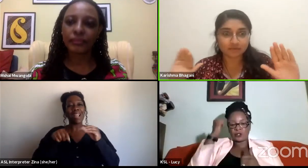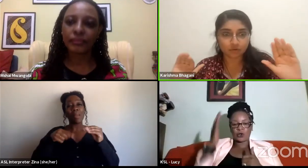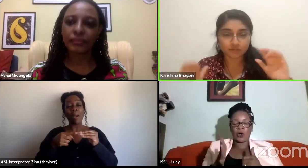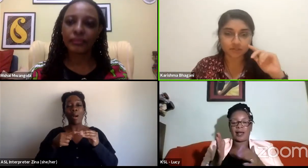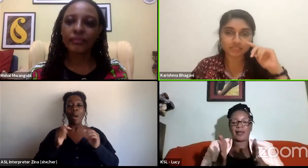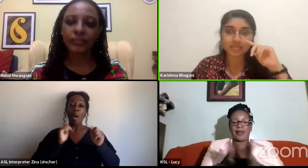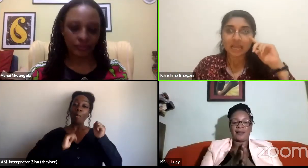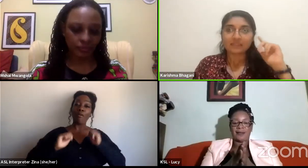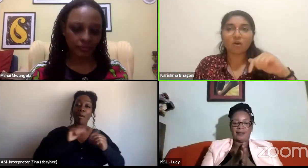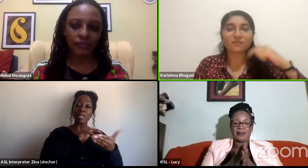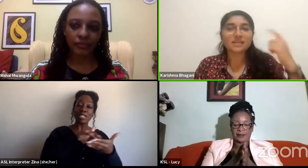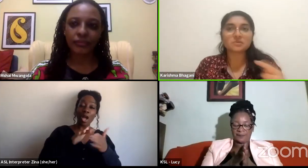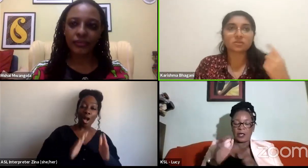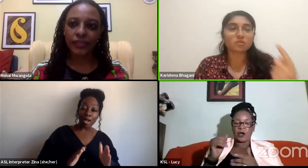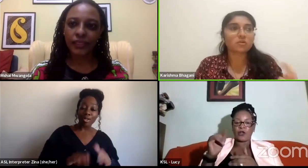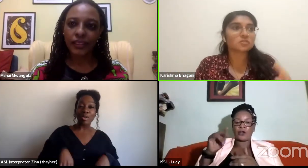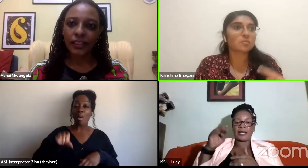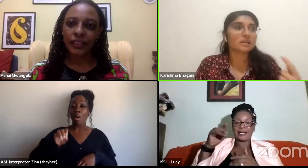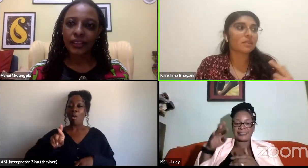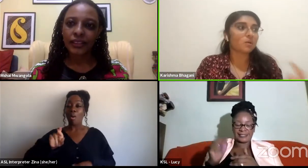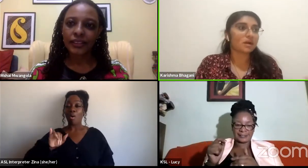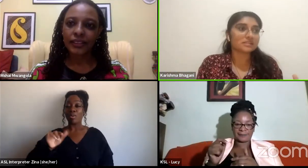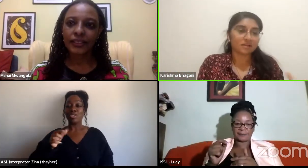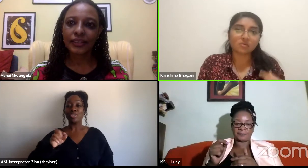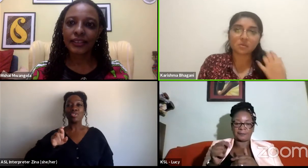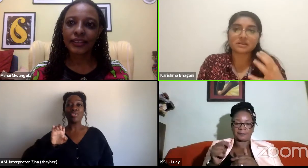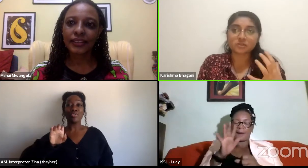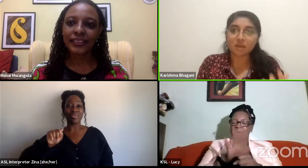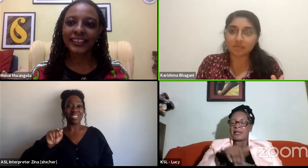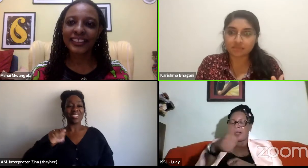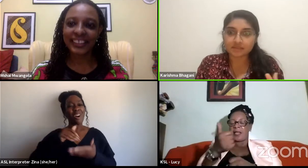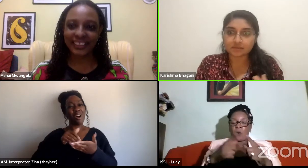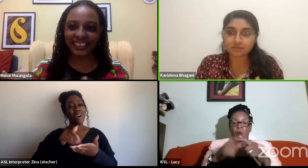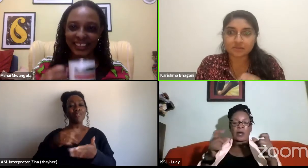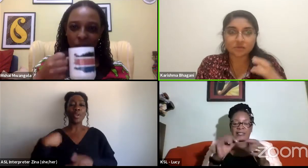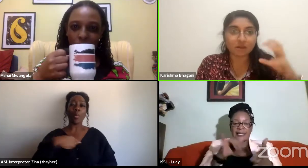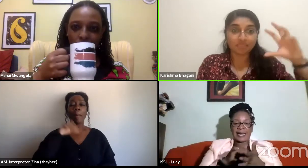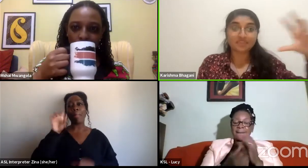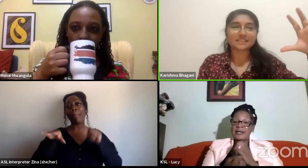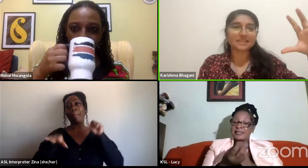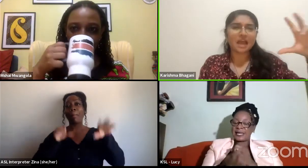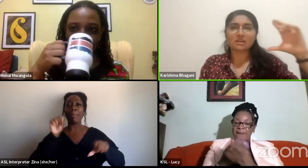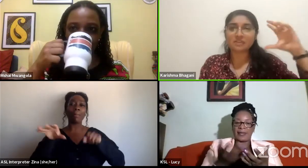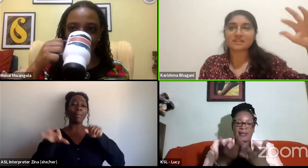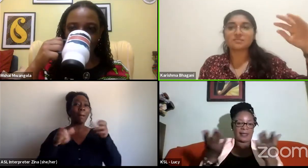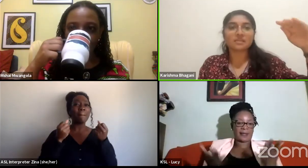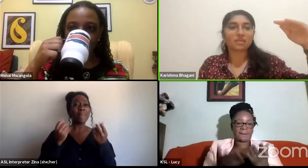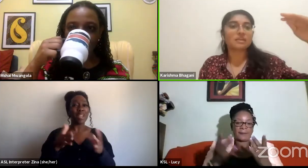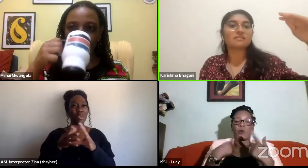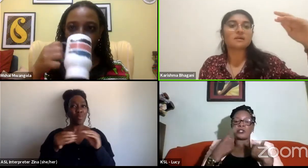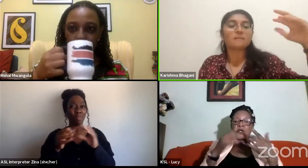an oraturist. I think, oftentimes, we throw so many other words around when we're describing theater. We talk about theater and theater being the thing,